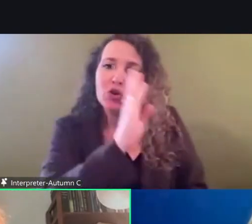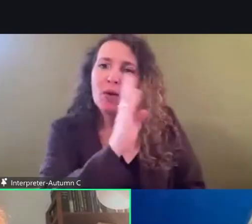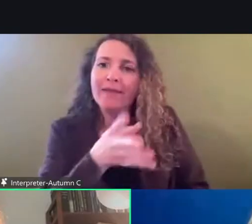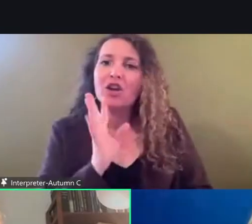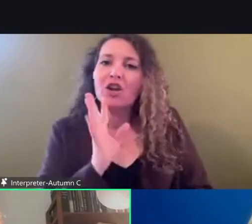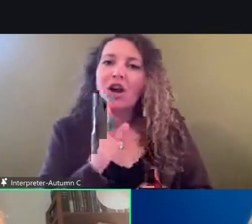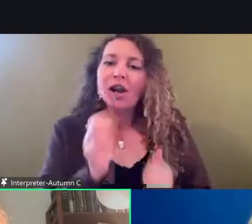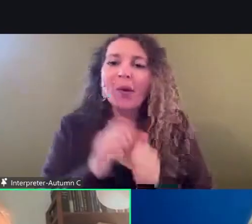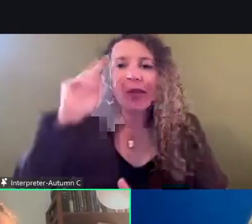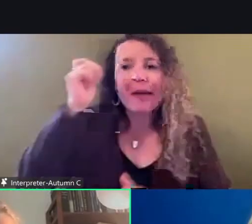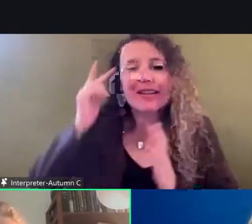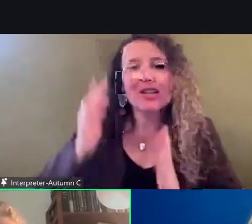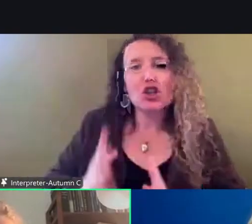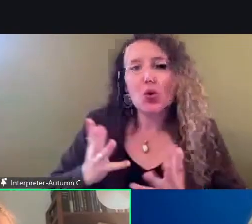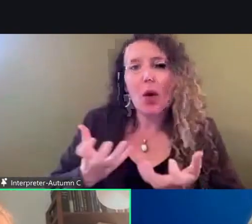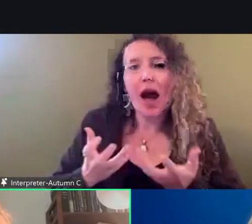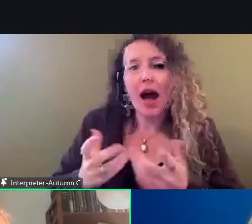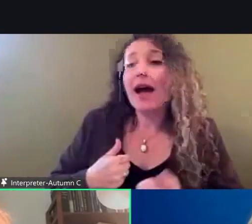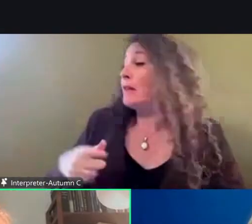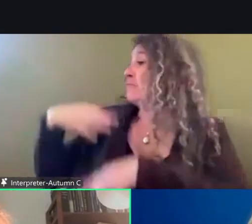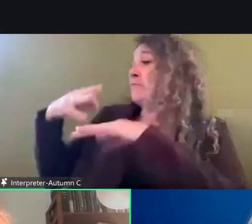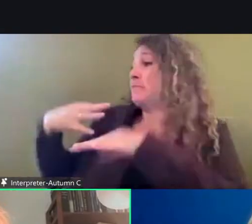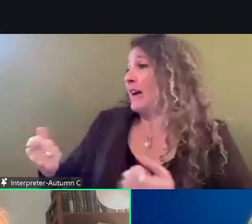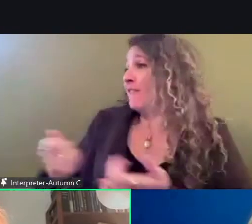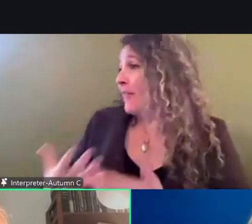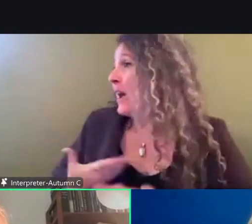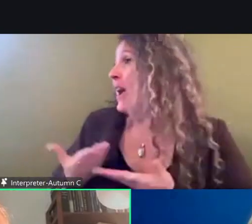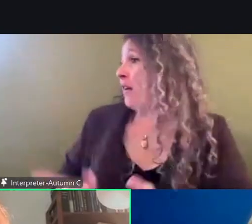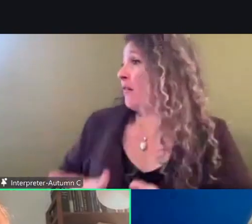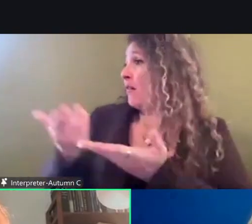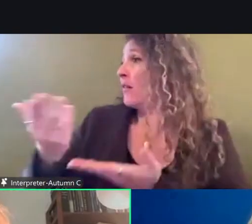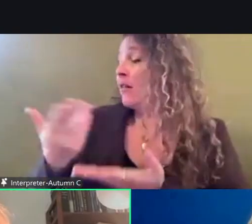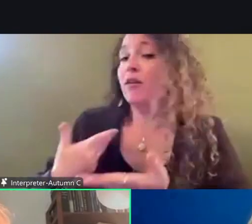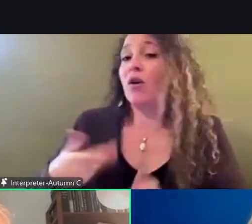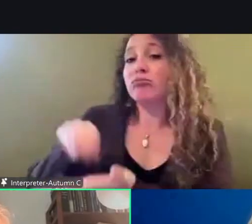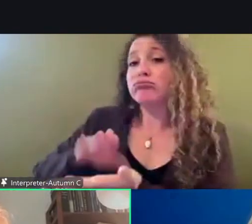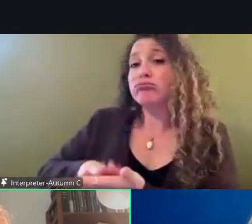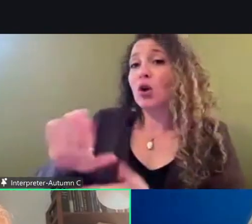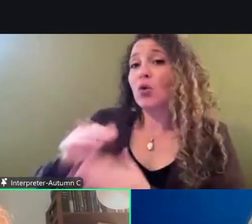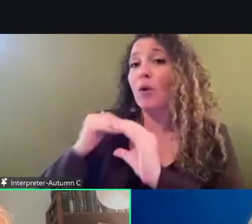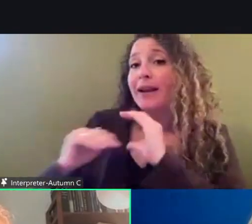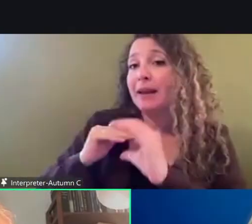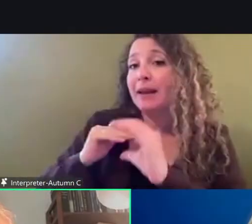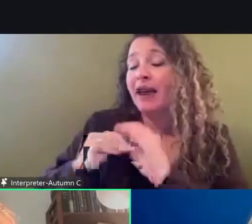Give them your elevator pitch. Write down your email. Um, the thing that you really want to see